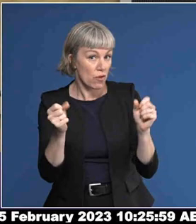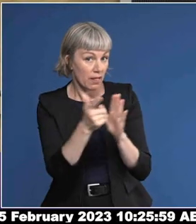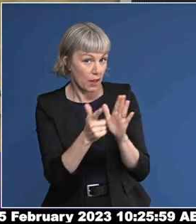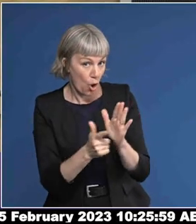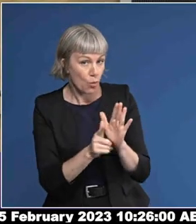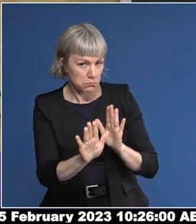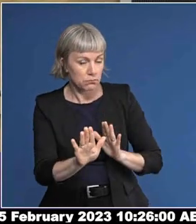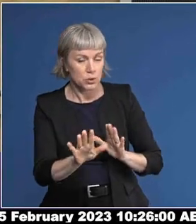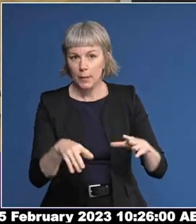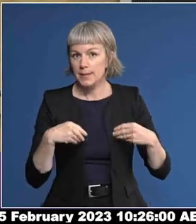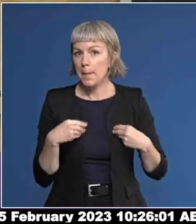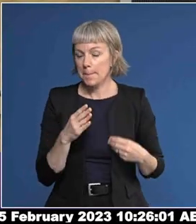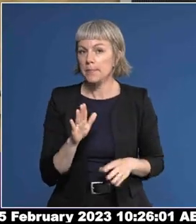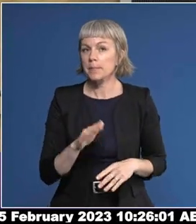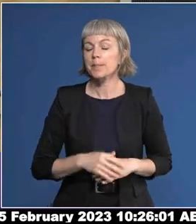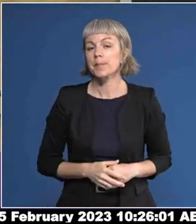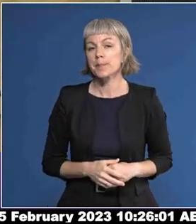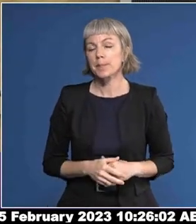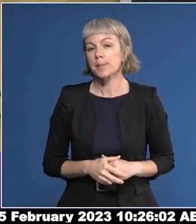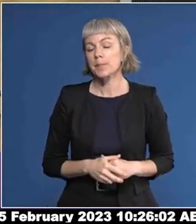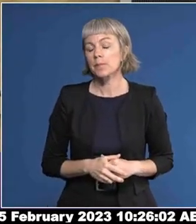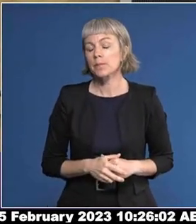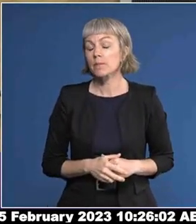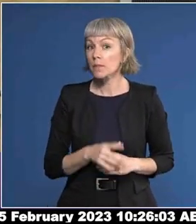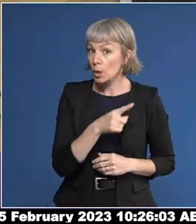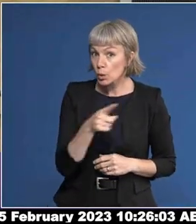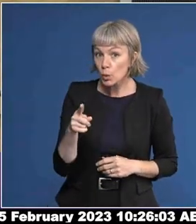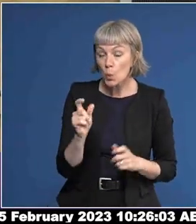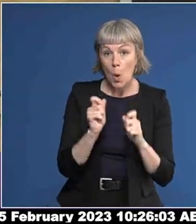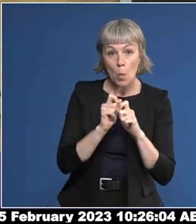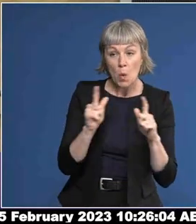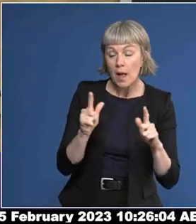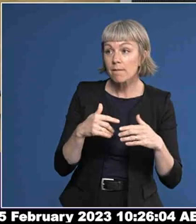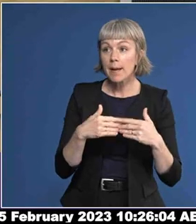Yes. MS EASTMAN: There's no - you're not aware of any legal restraints on